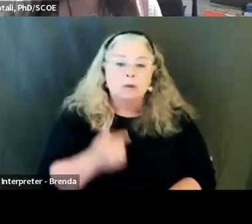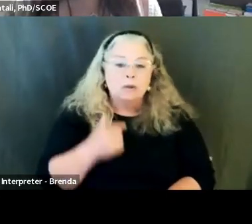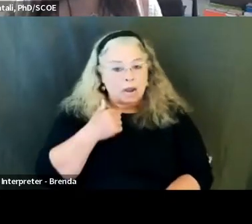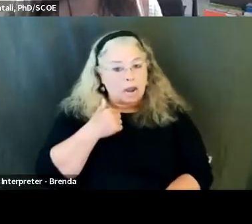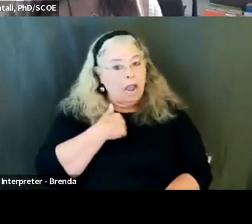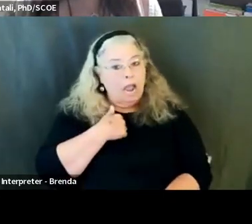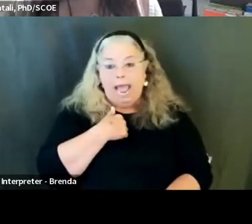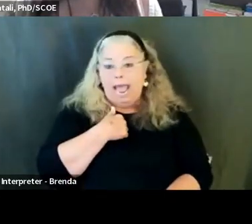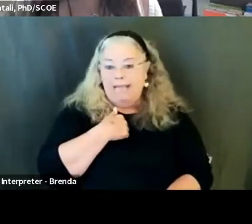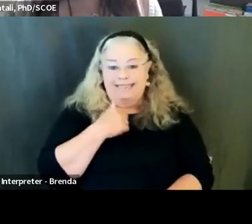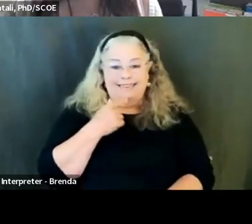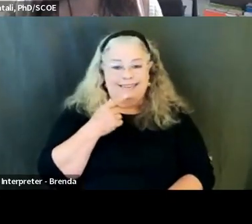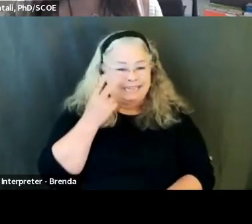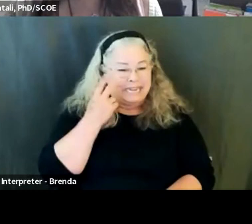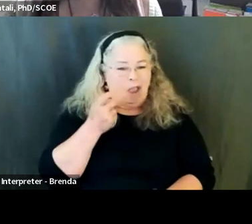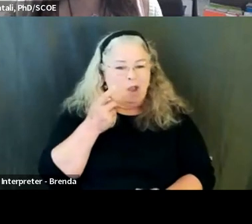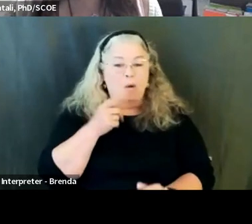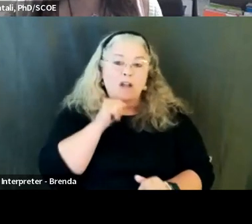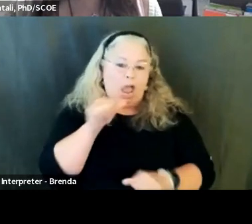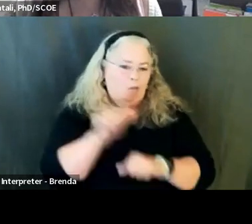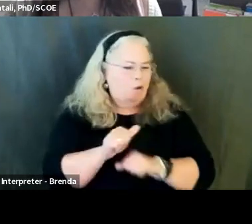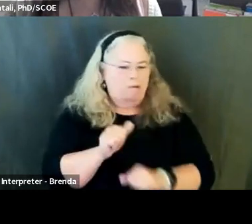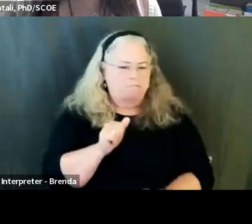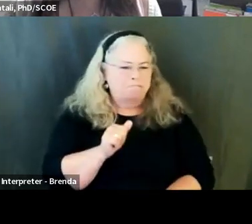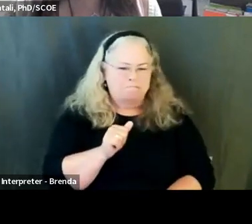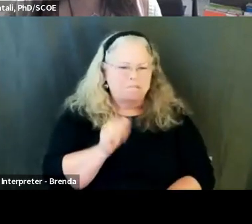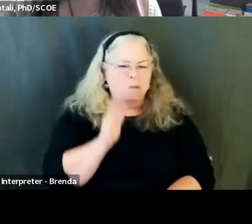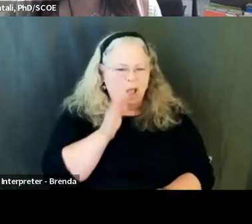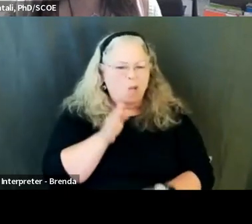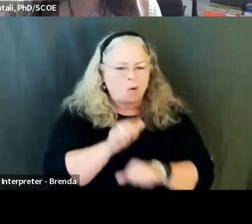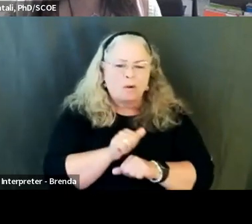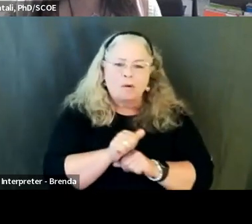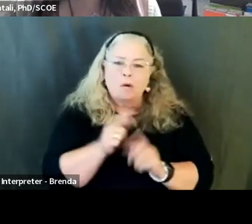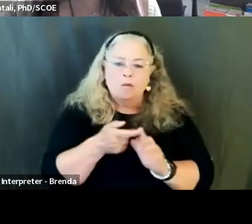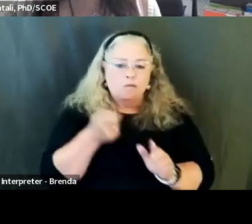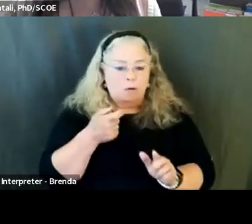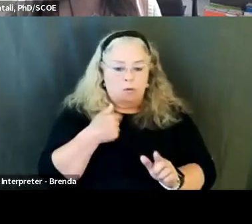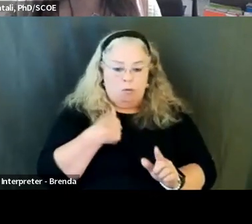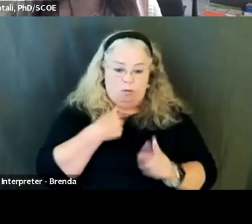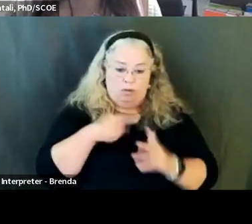going to come to that conclusion because the from what from where we were to where we are